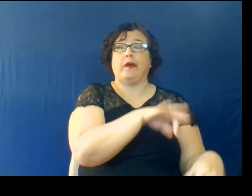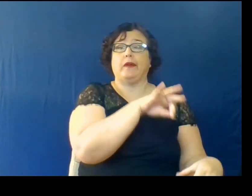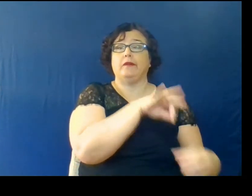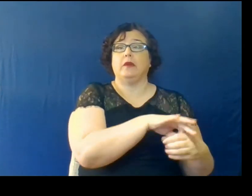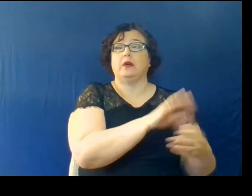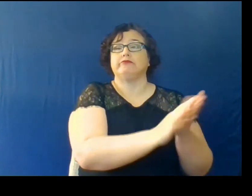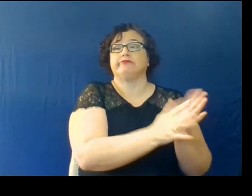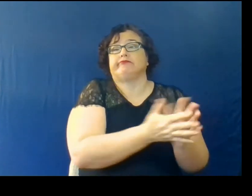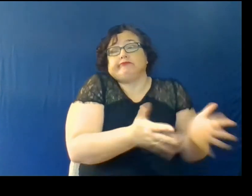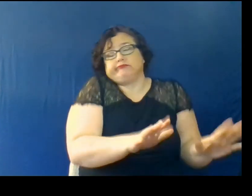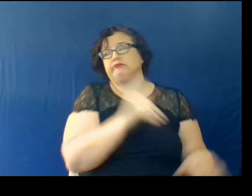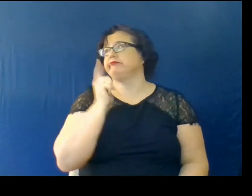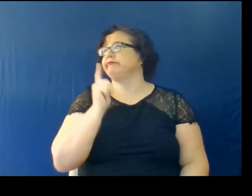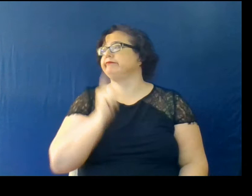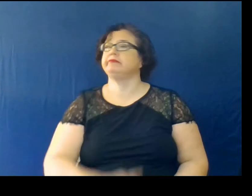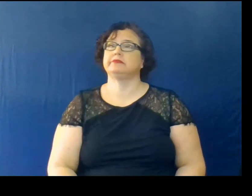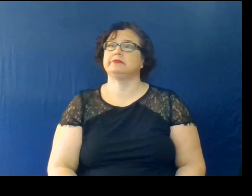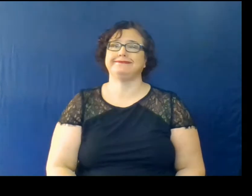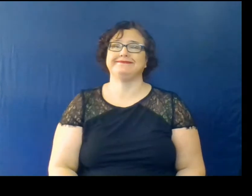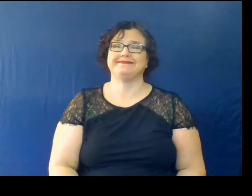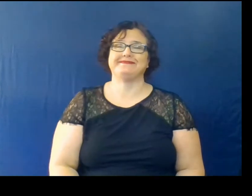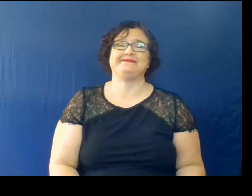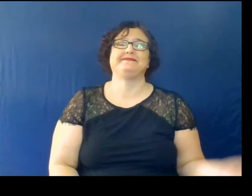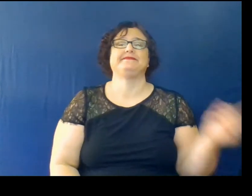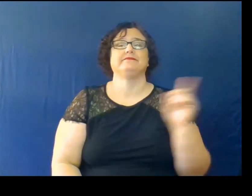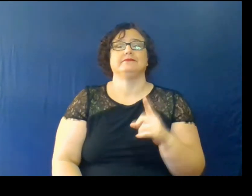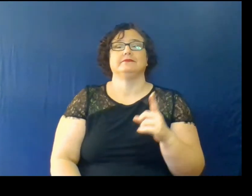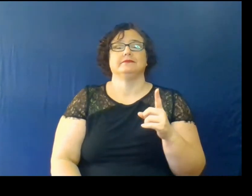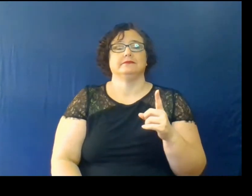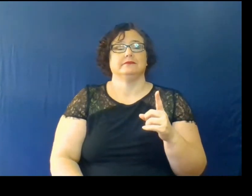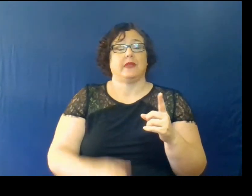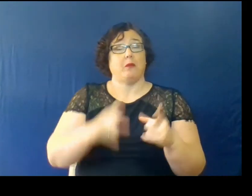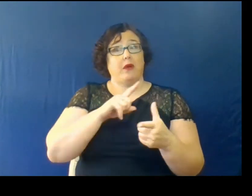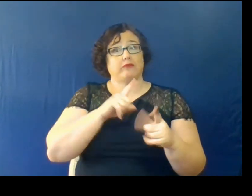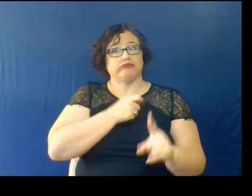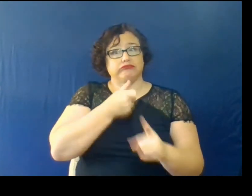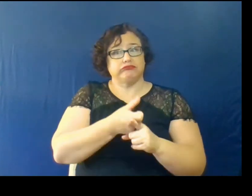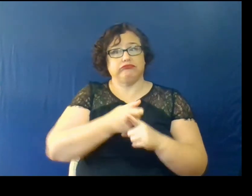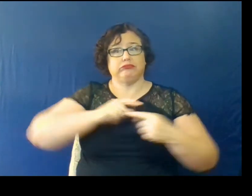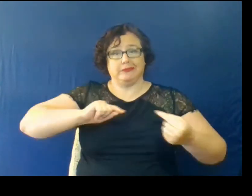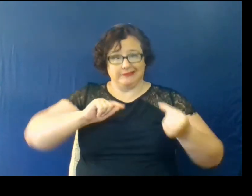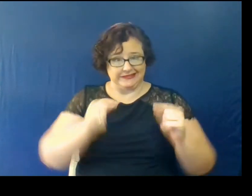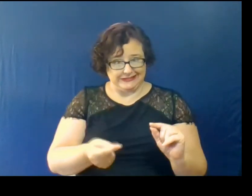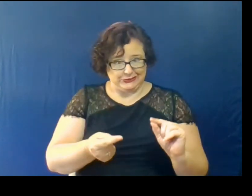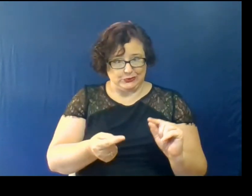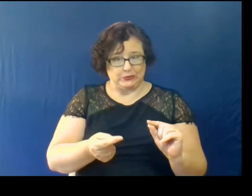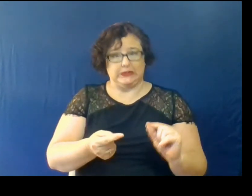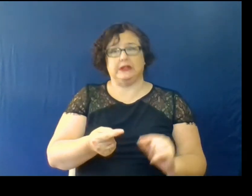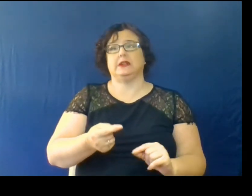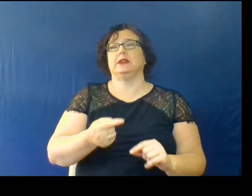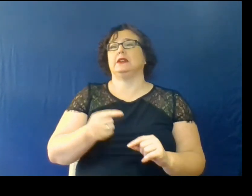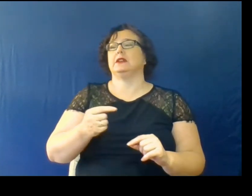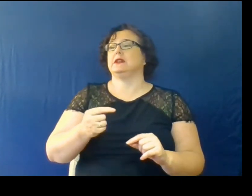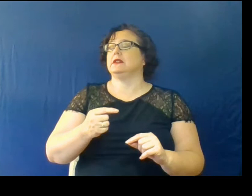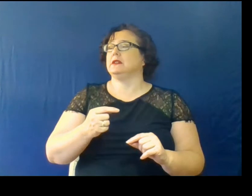it. When I when I when you get an injury and that you know and you are used to the many